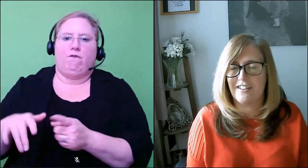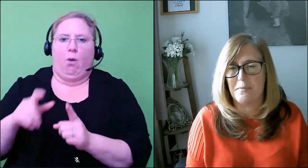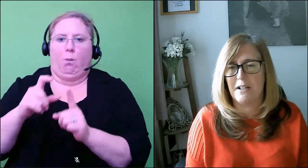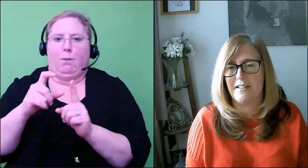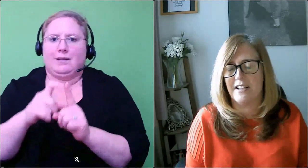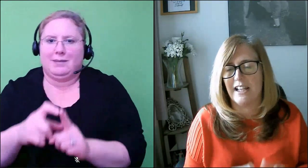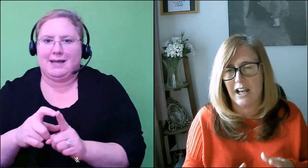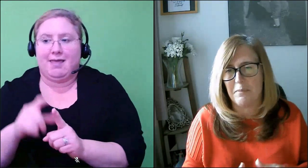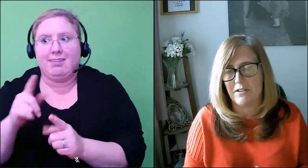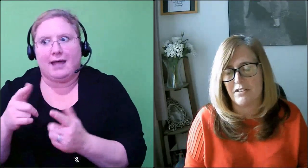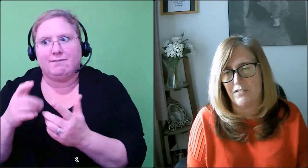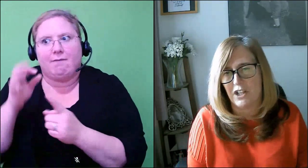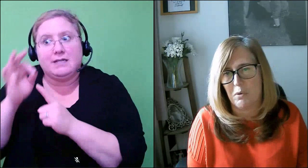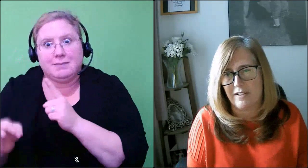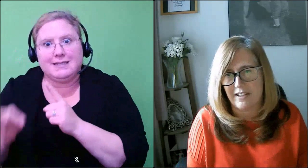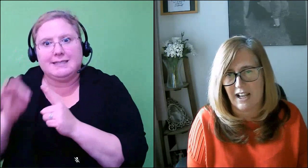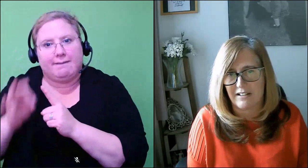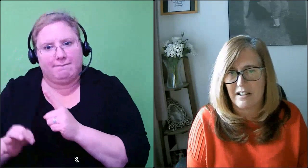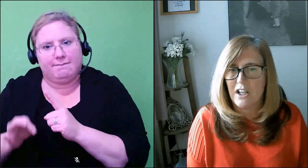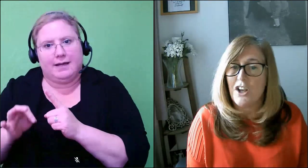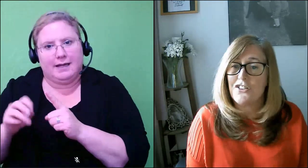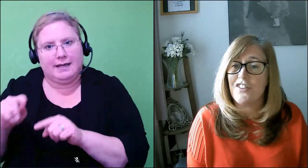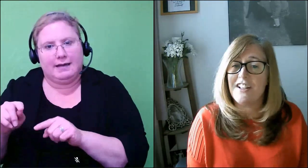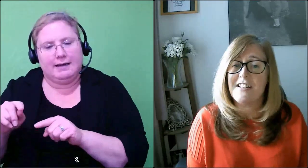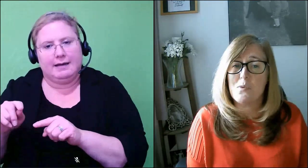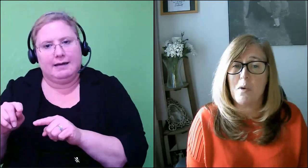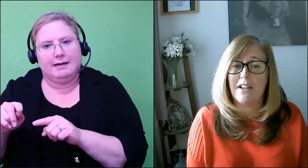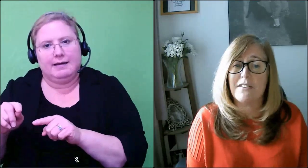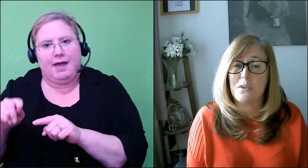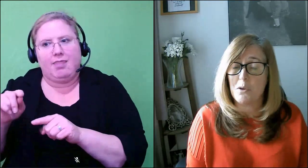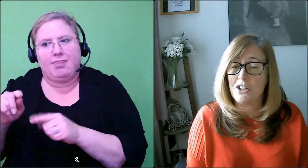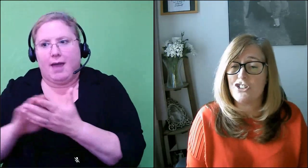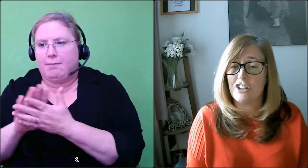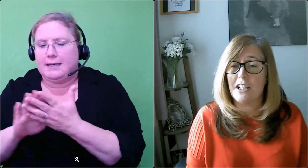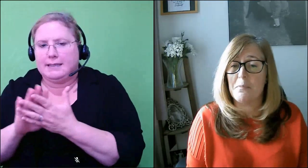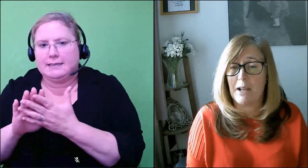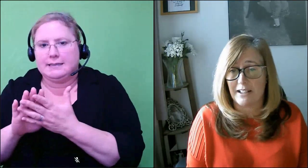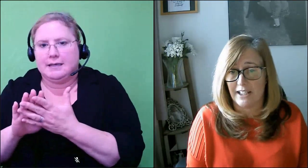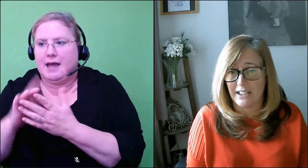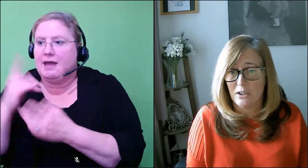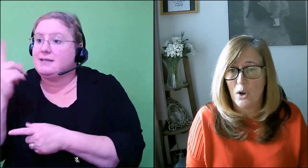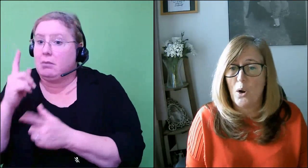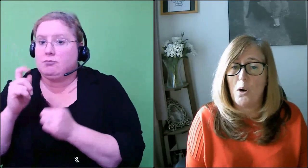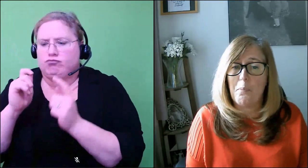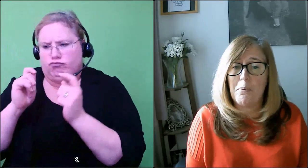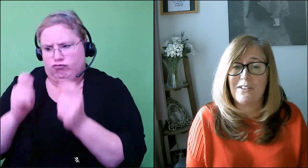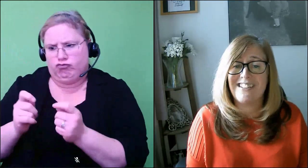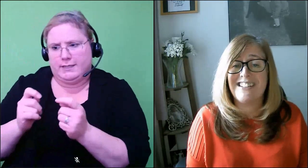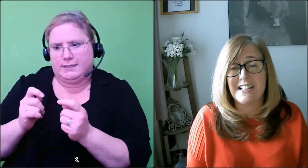This is done when someone is treated badly or possibly disadvantaged not because of their